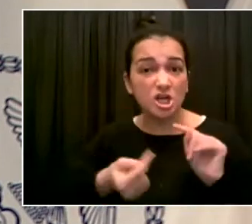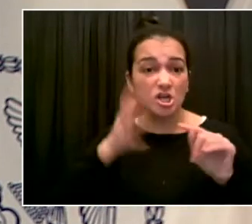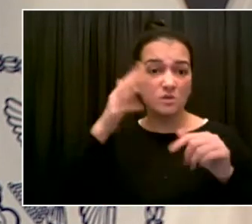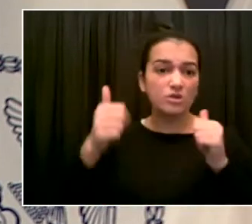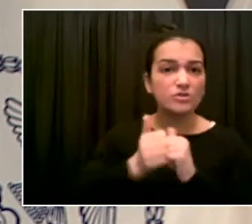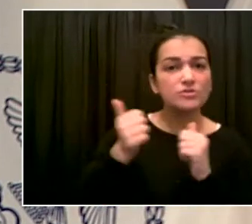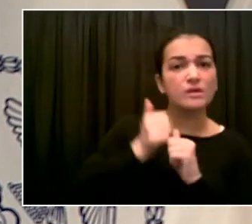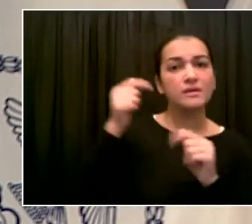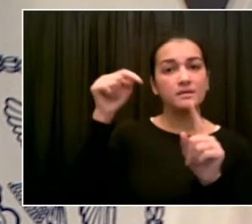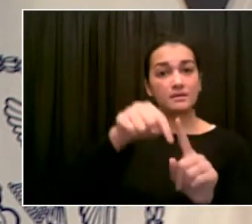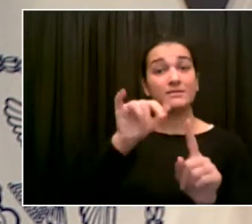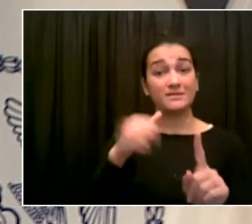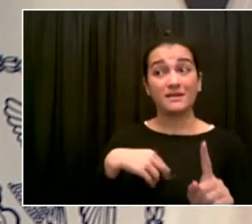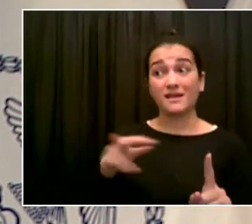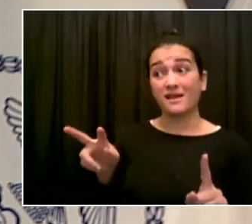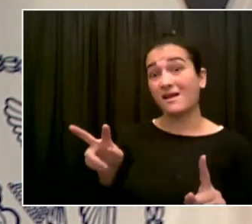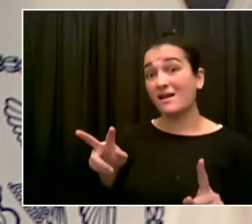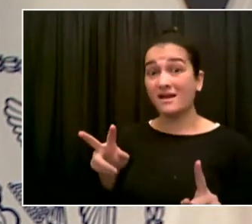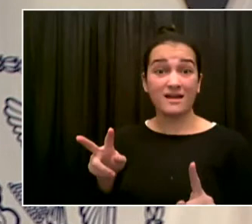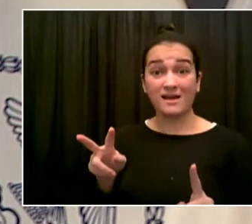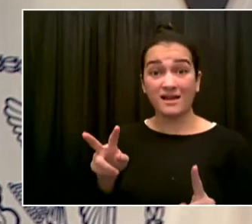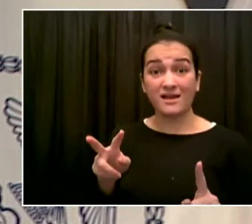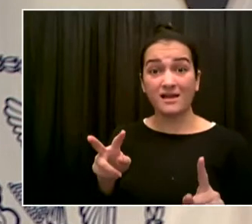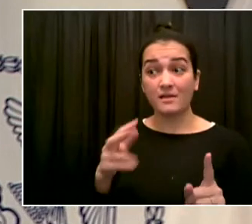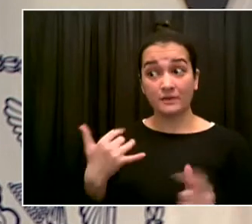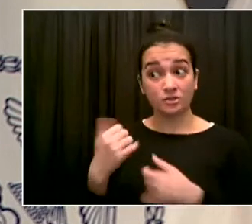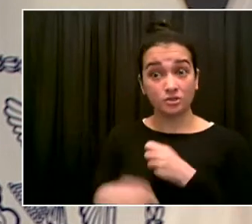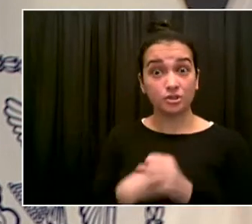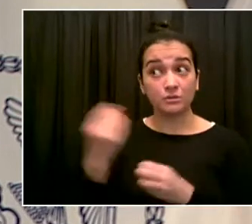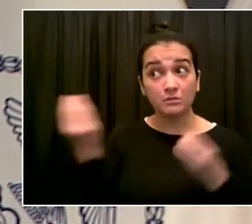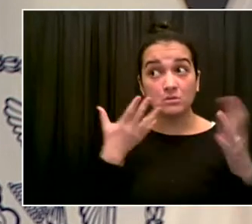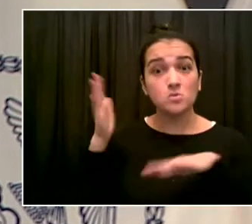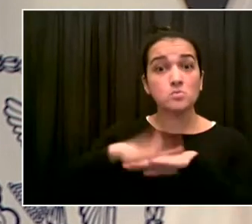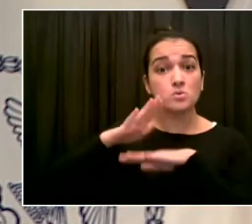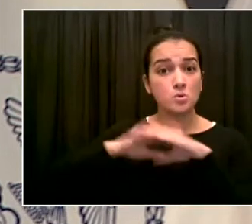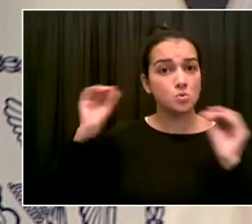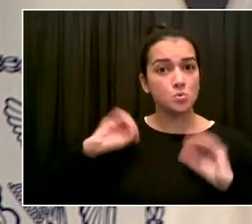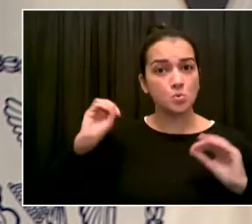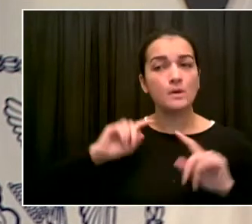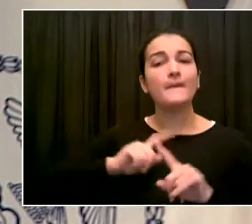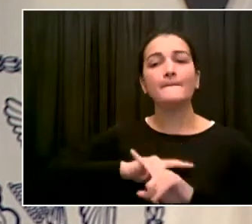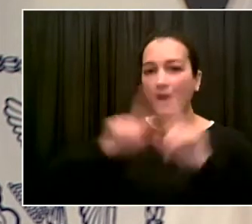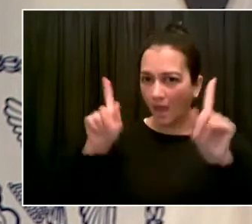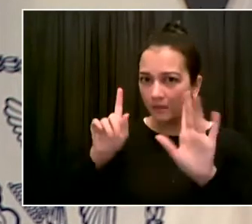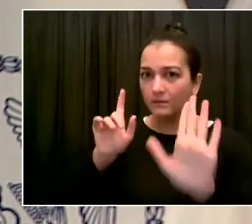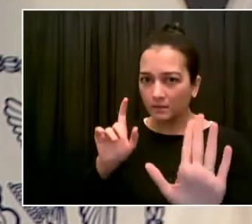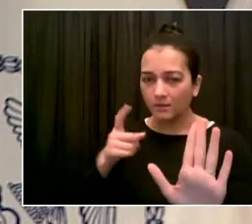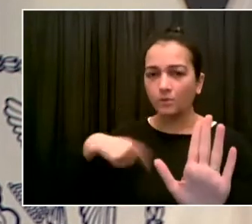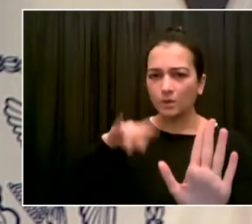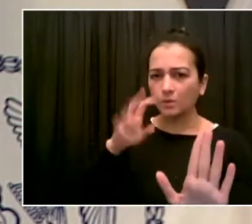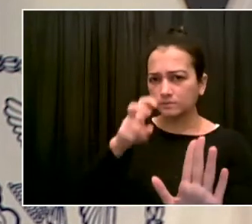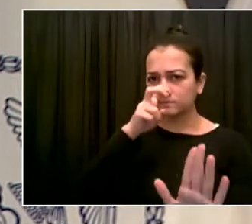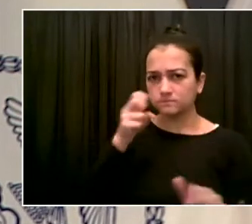MOMENT THERE IS NO CRITICAL -- CITRIALC BREDESEN WE ARE